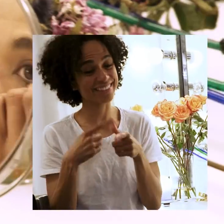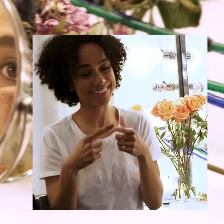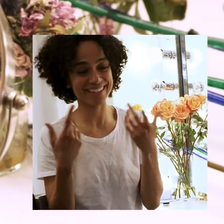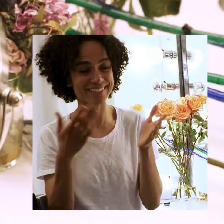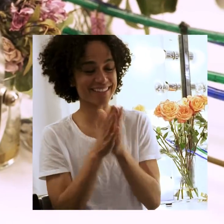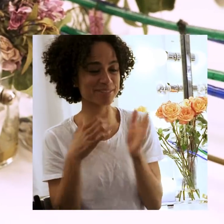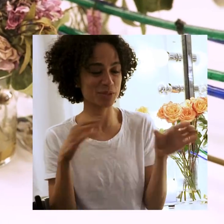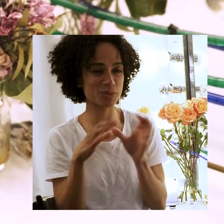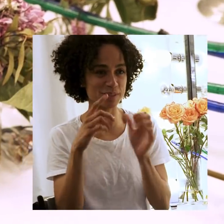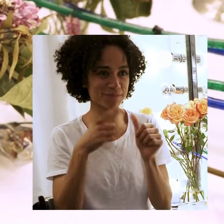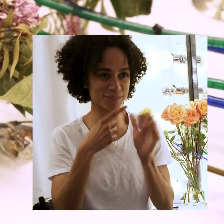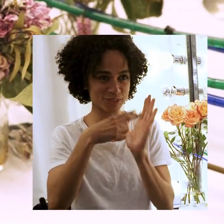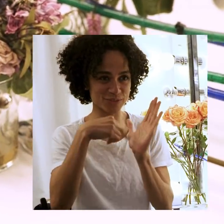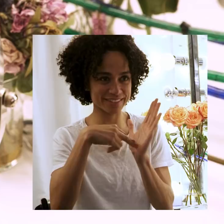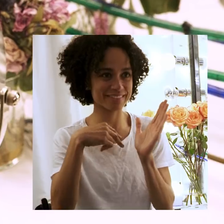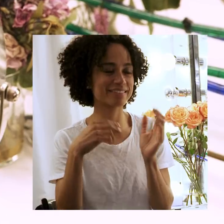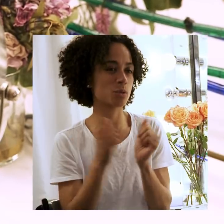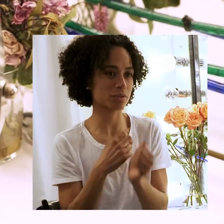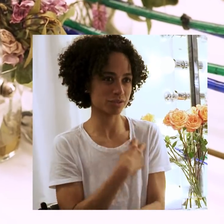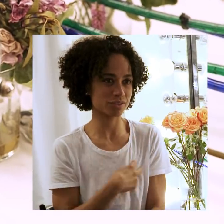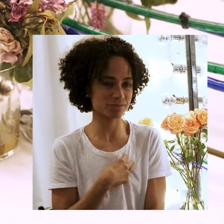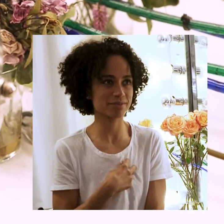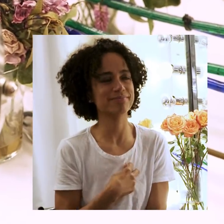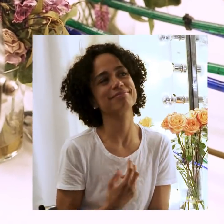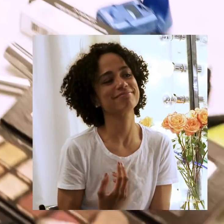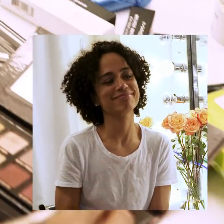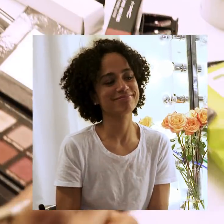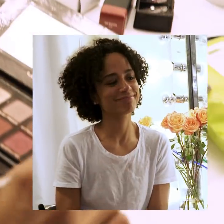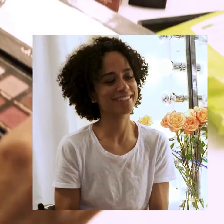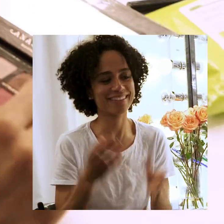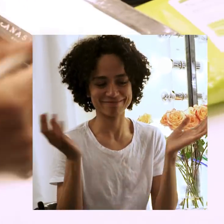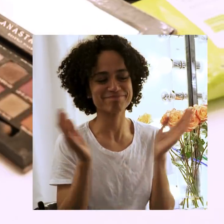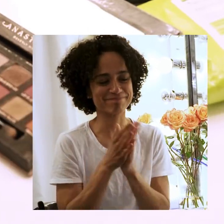he then asked me to be a participant in the first reading with Joshua Jackson.